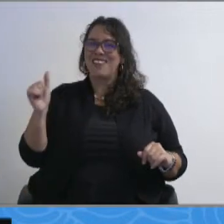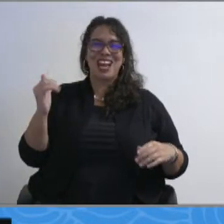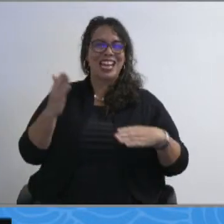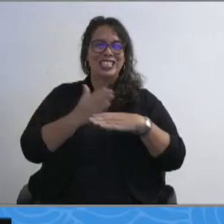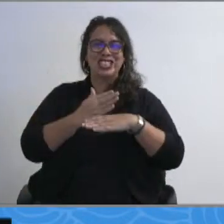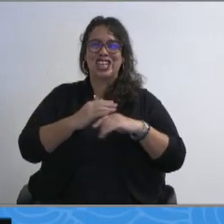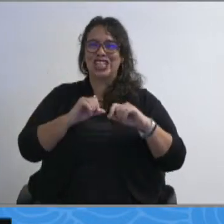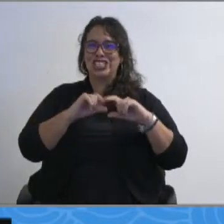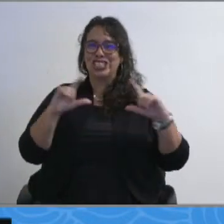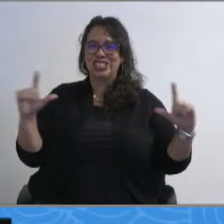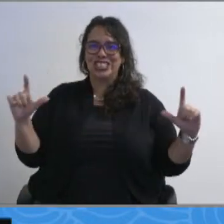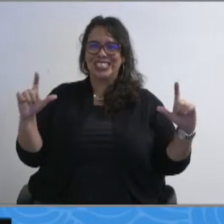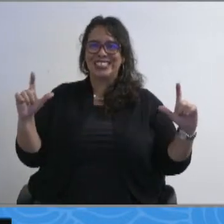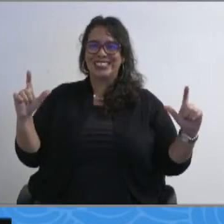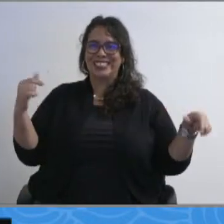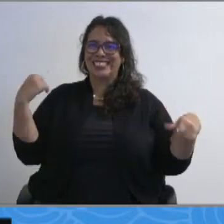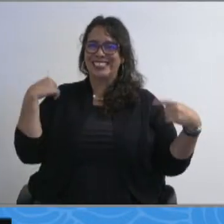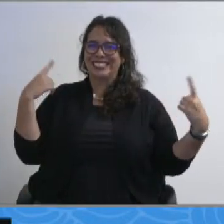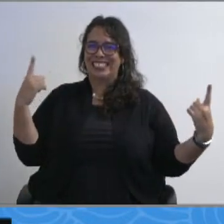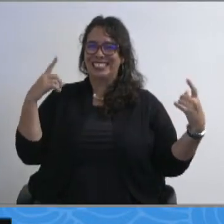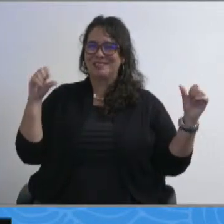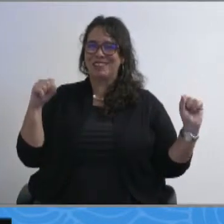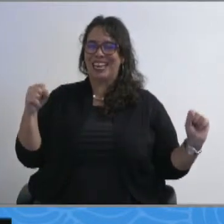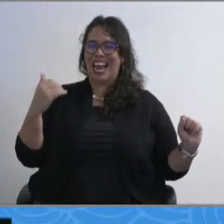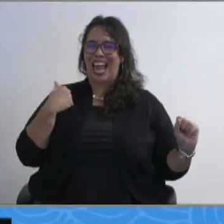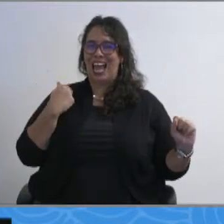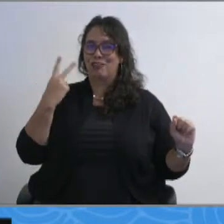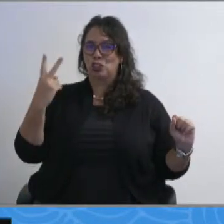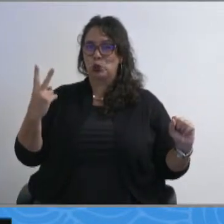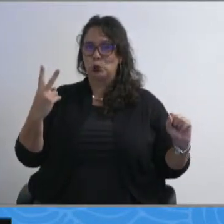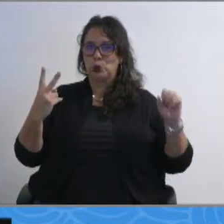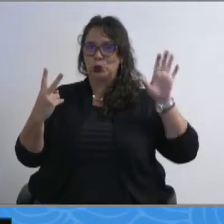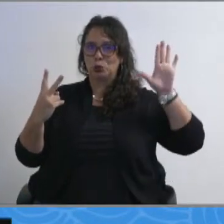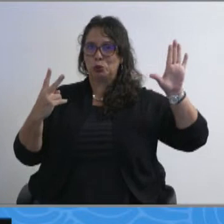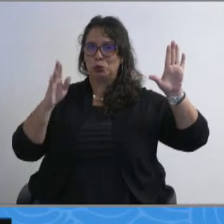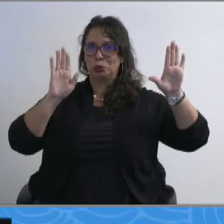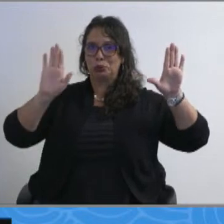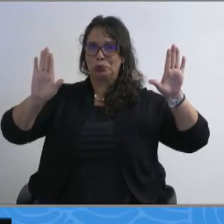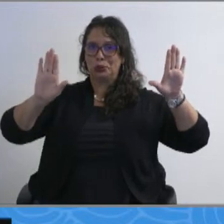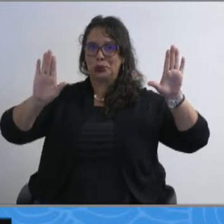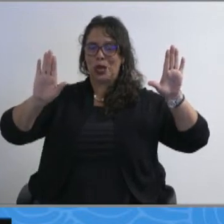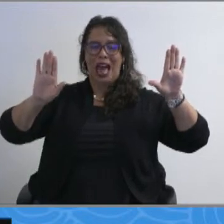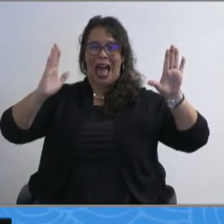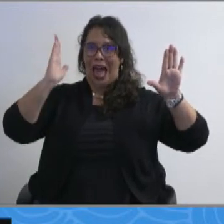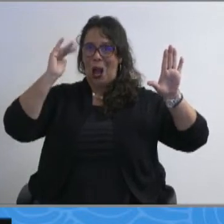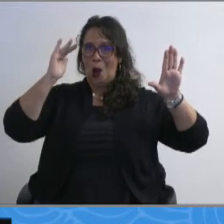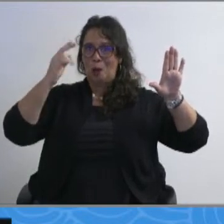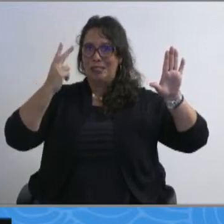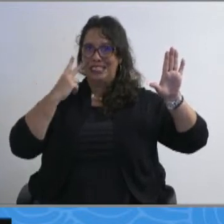to have two screens, so I hope it's working. Is it working okay?